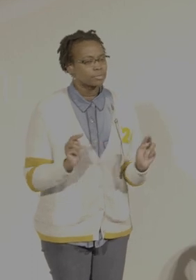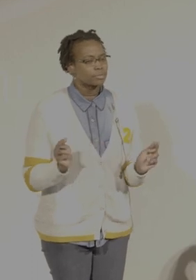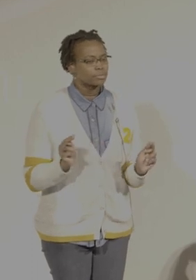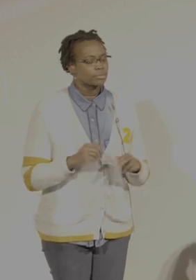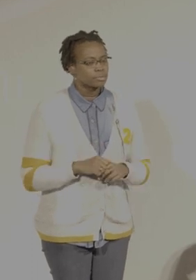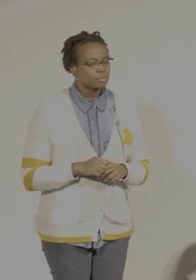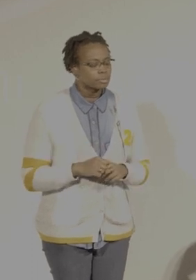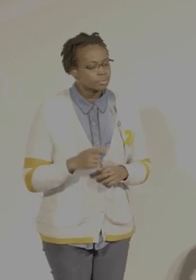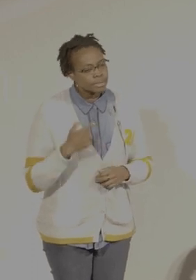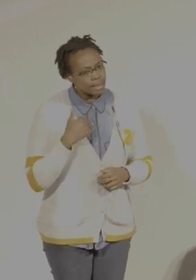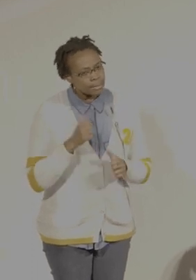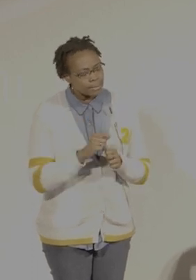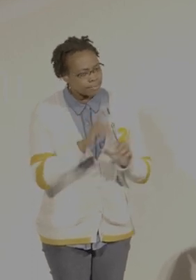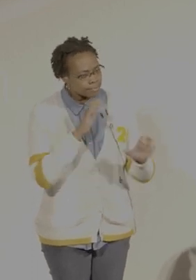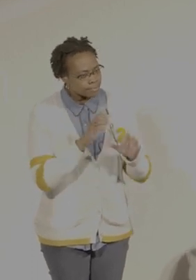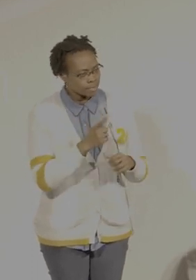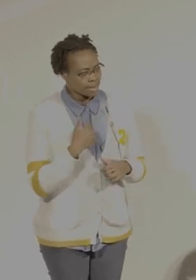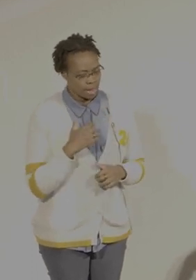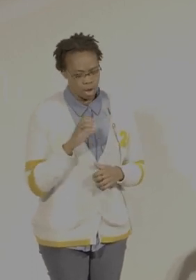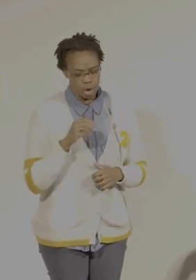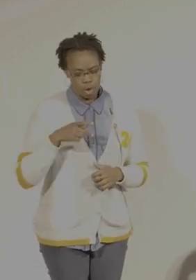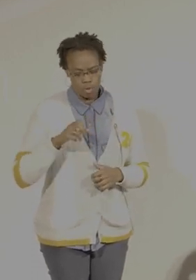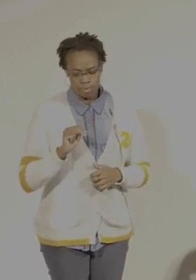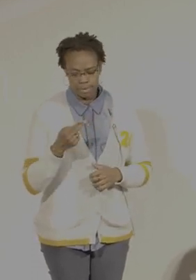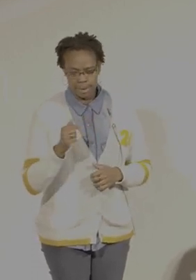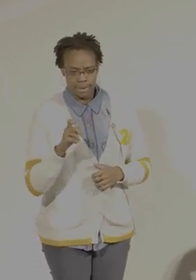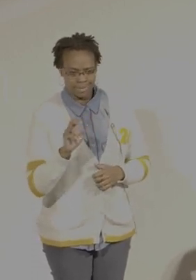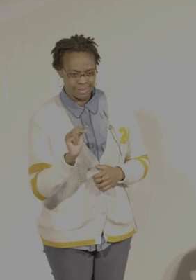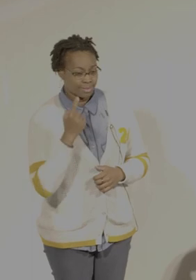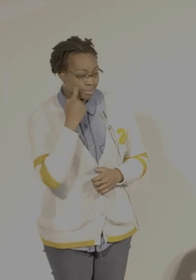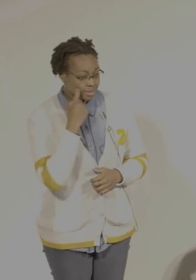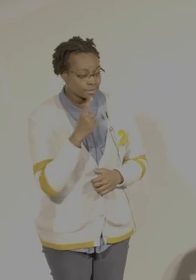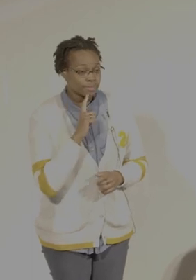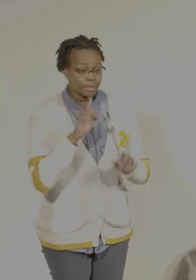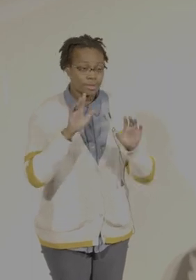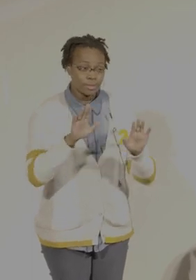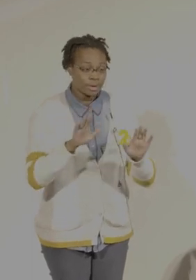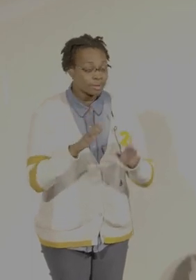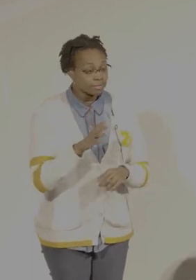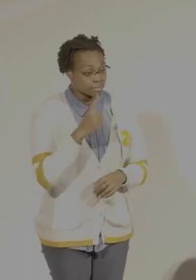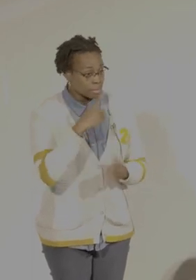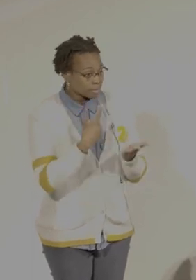I recall a conversation that you had at Copenhagen recently that was really incredible. And I'd love for you to talk a little bit more about